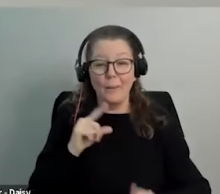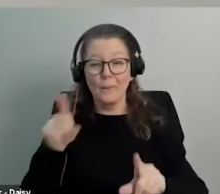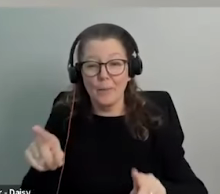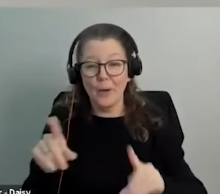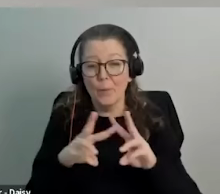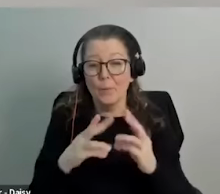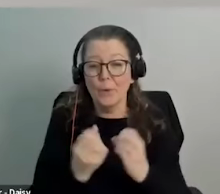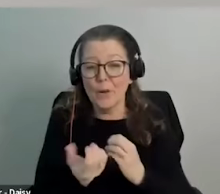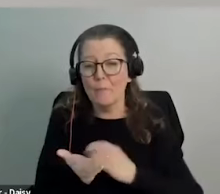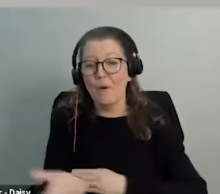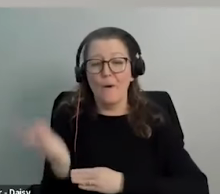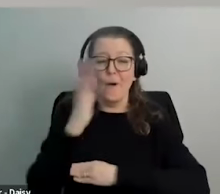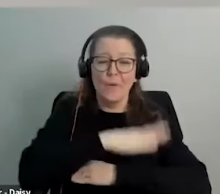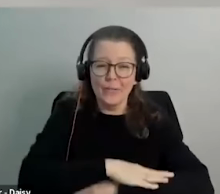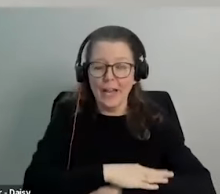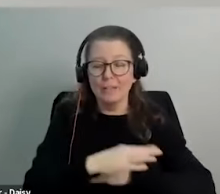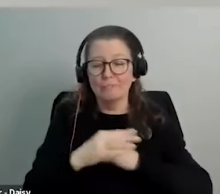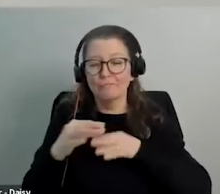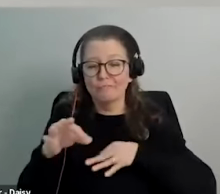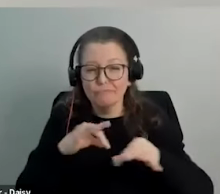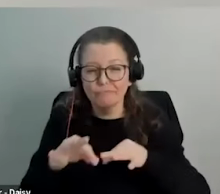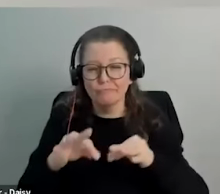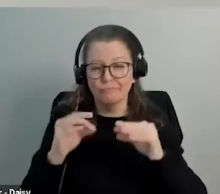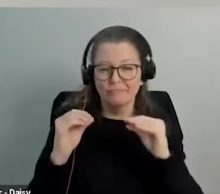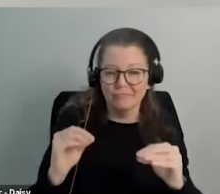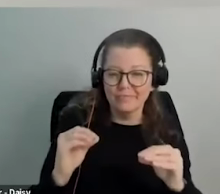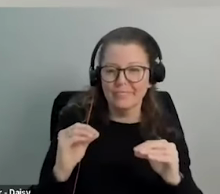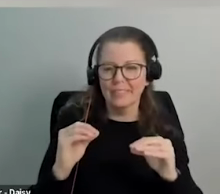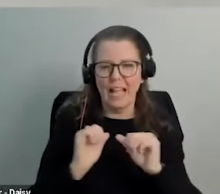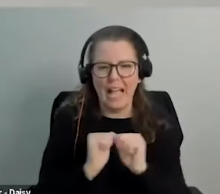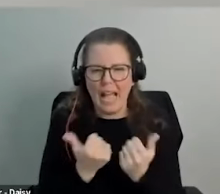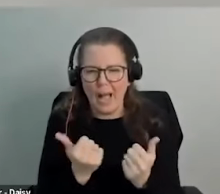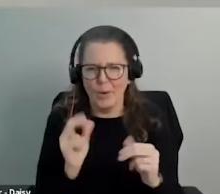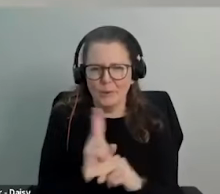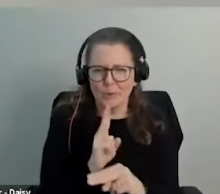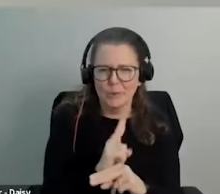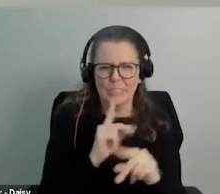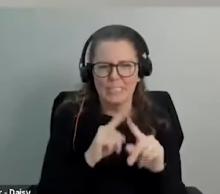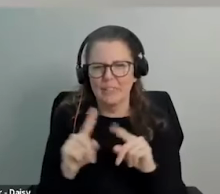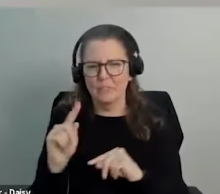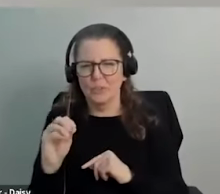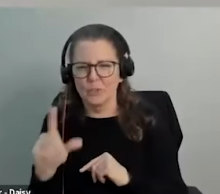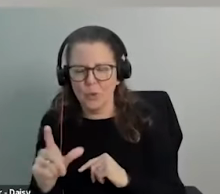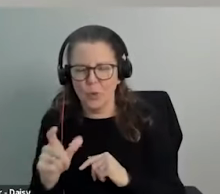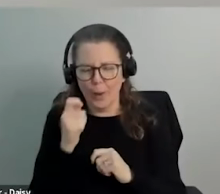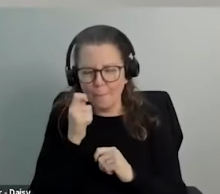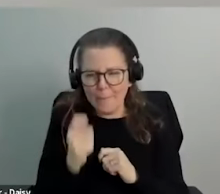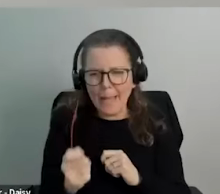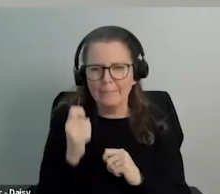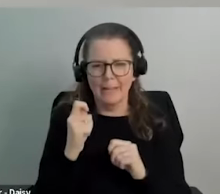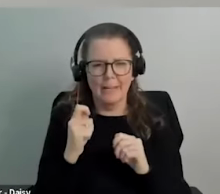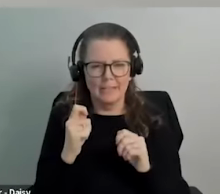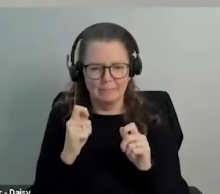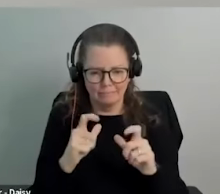on using the tools for magnification and contrast adjustments, and screen reading, and all of these different things,